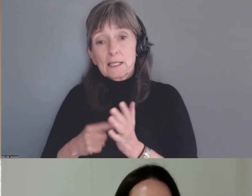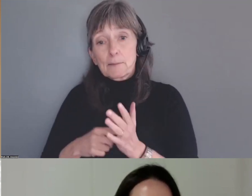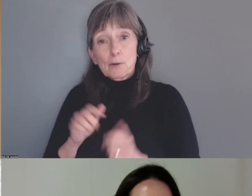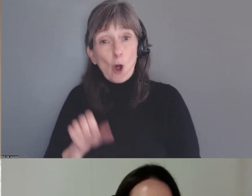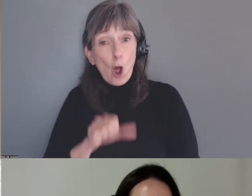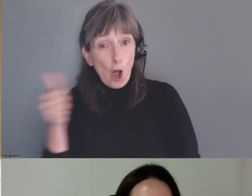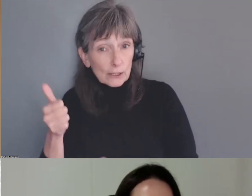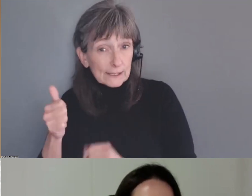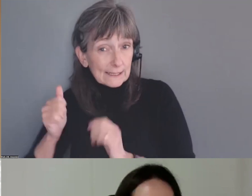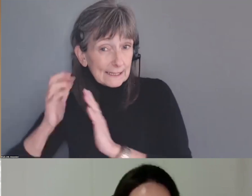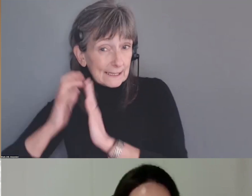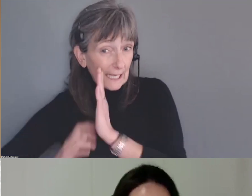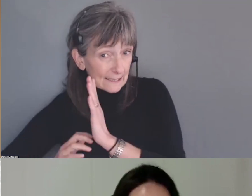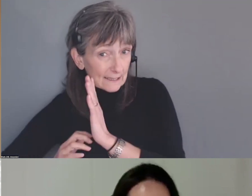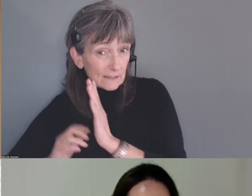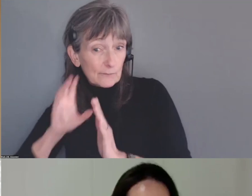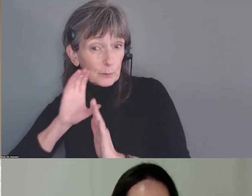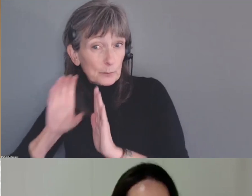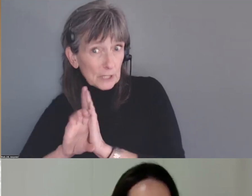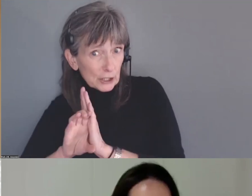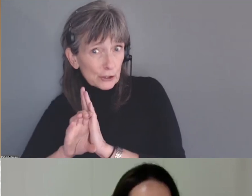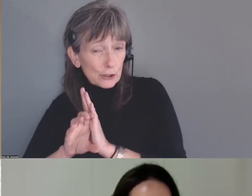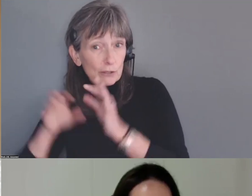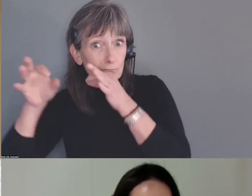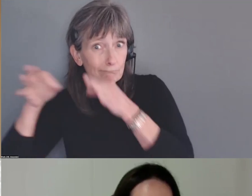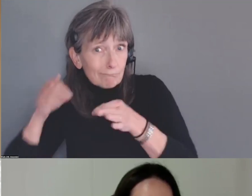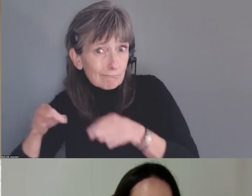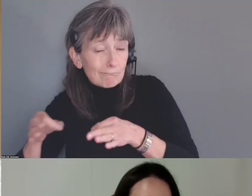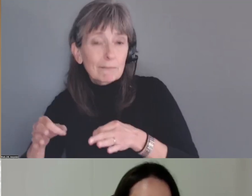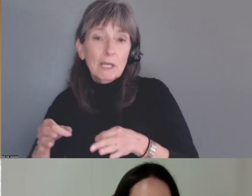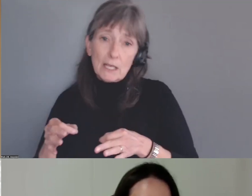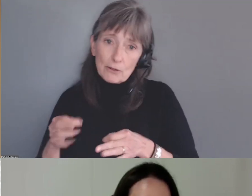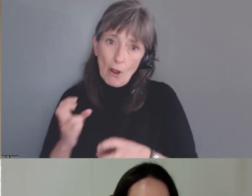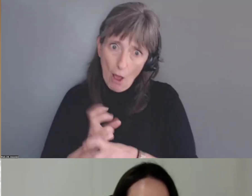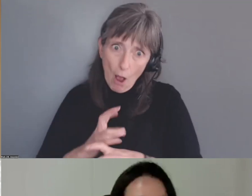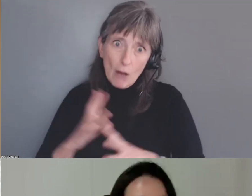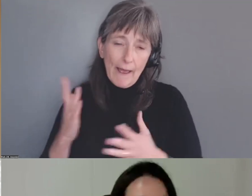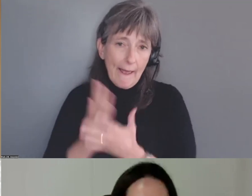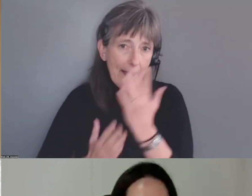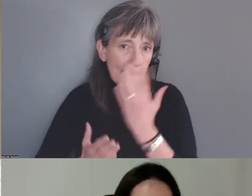which can be a really labour-intensive thing to do, automating that and then providing a